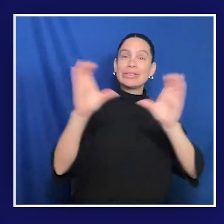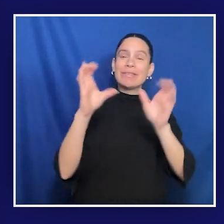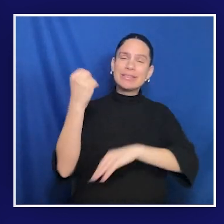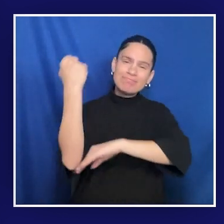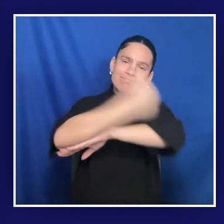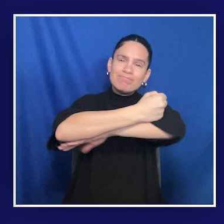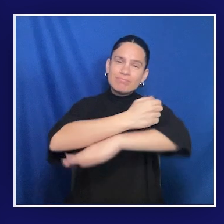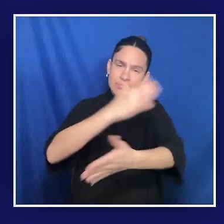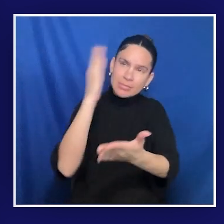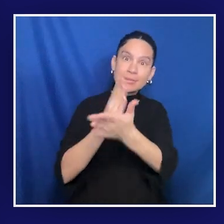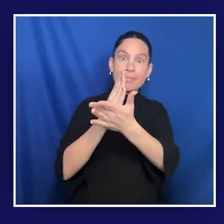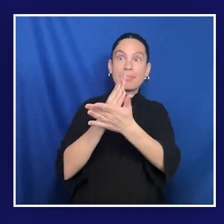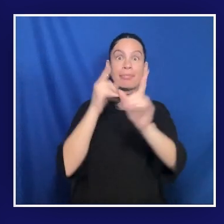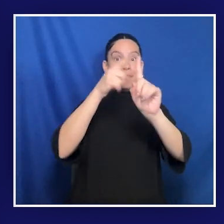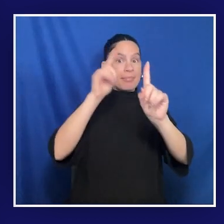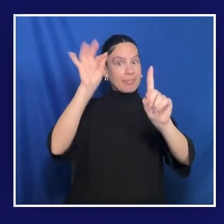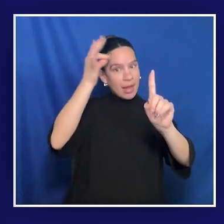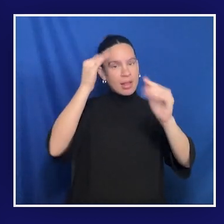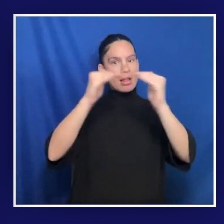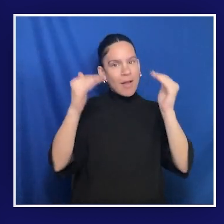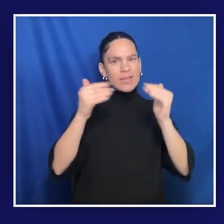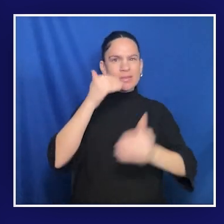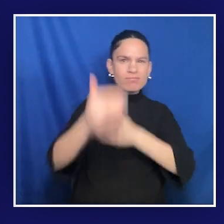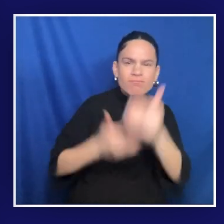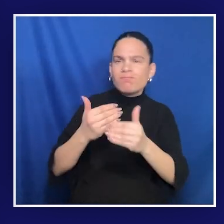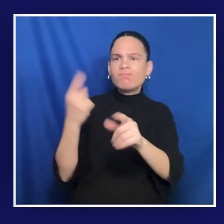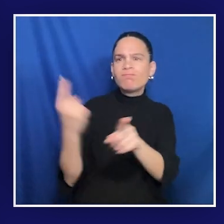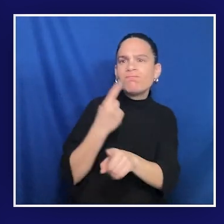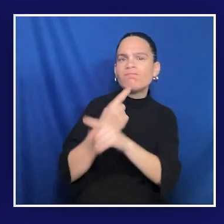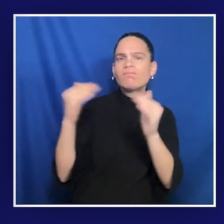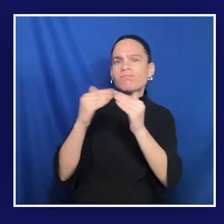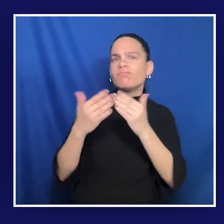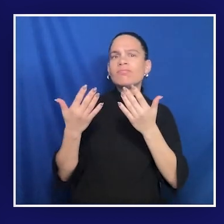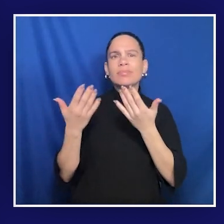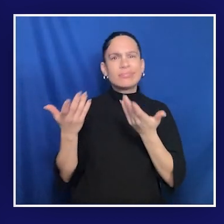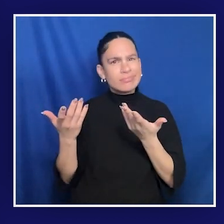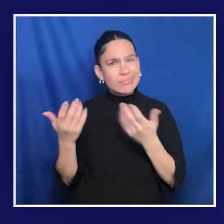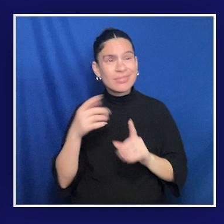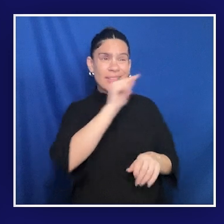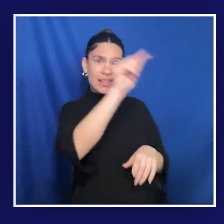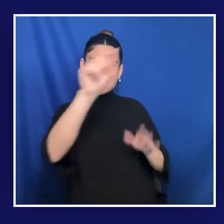I'd love to see the phasing out of 14(c) completely from a federal level, done in a fair way and honest way.